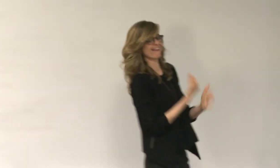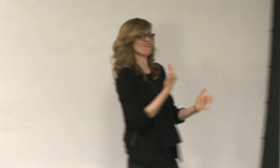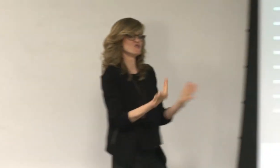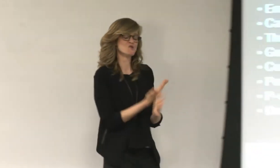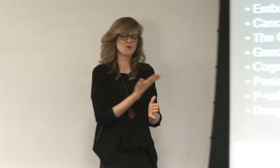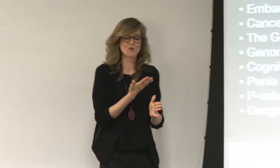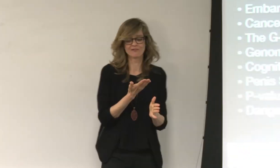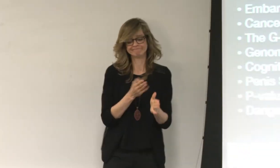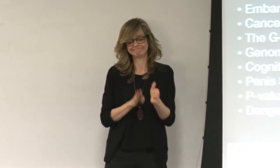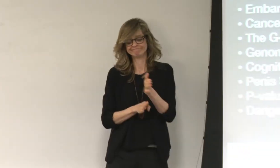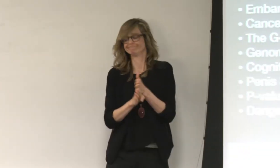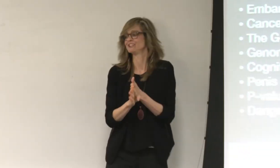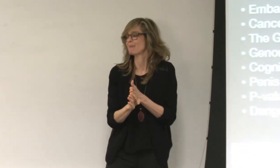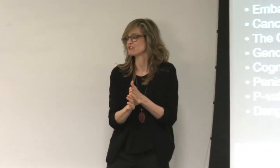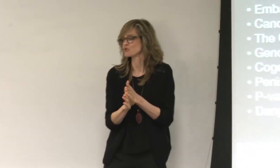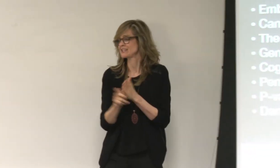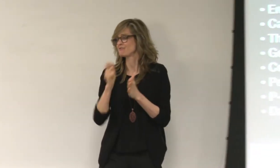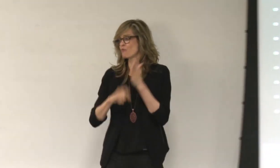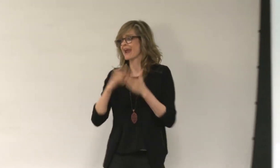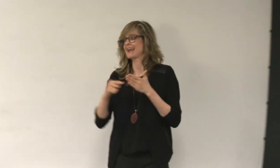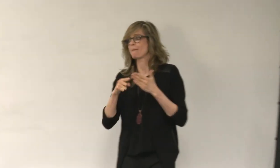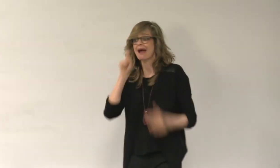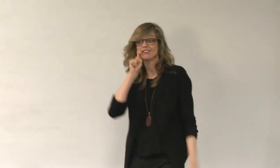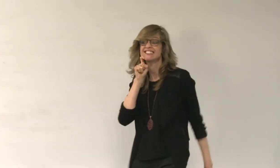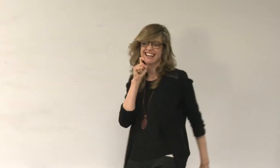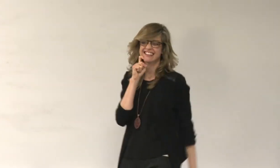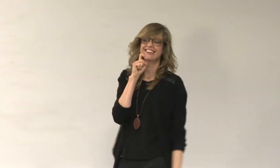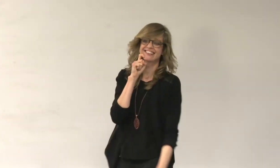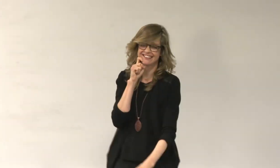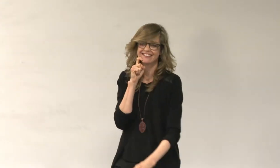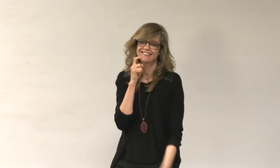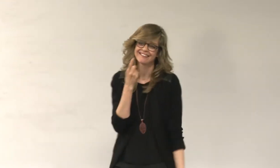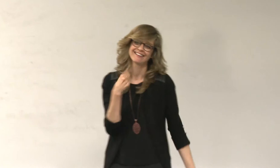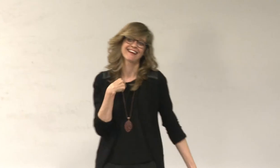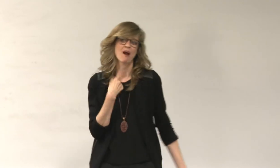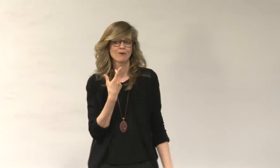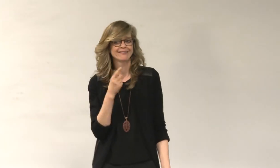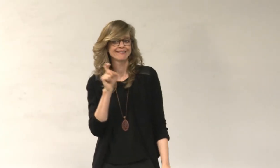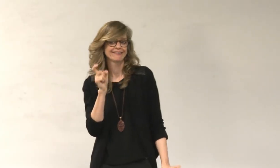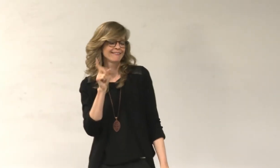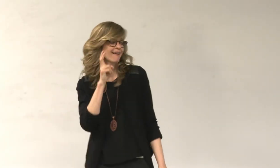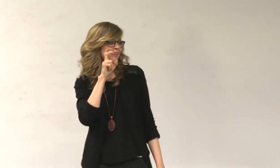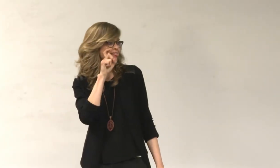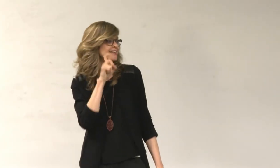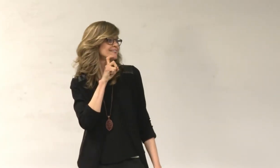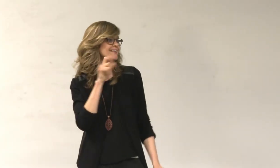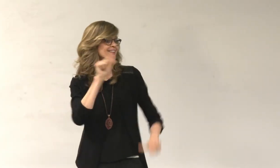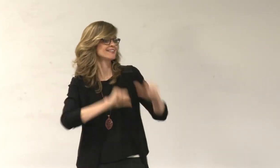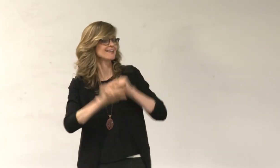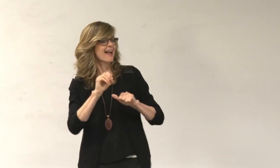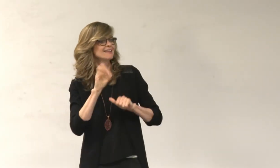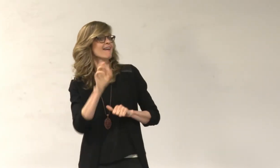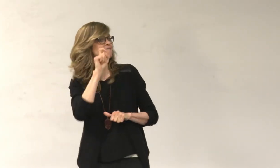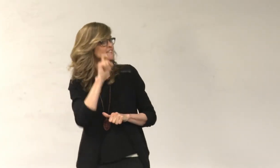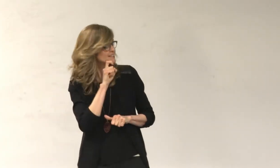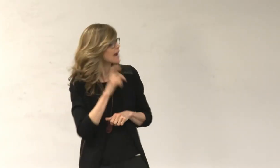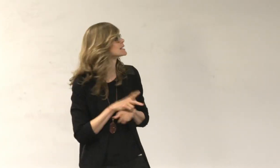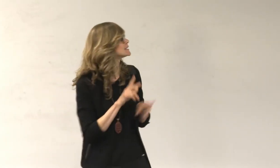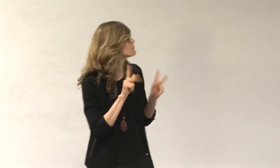SO, THAT STARTED A NEW KIND OF MINOR FIELD FOR ME IN WRITING ABOUT SEX-- THE SCIENCE OF SEX.